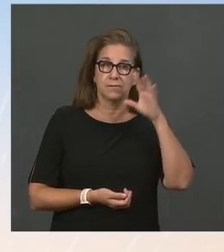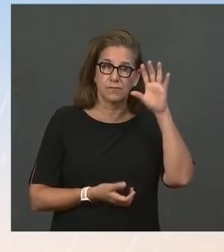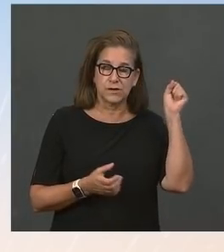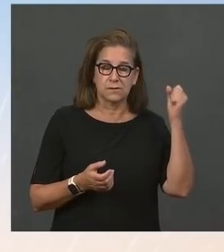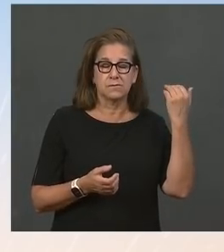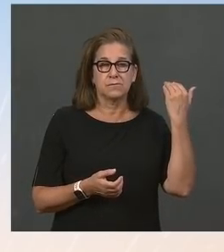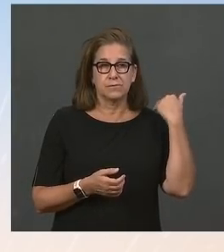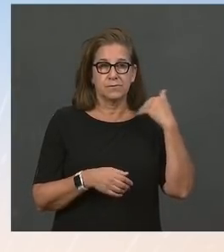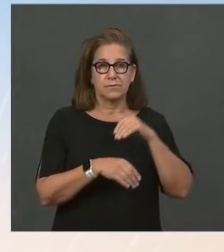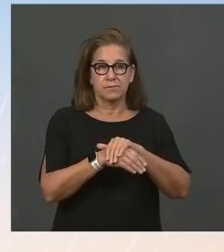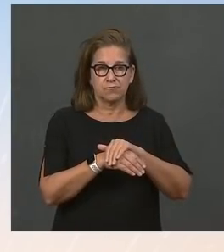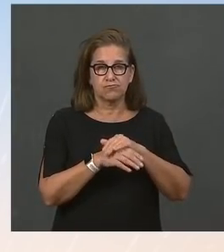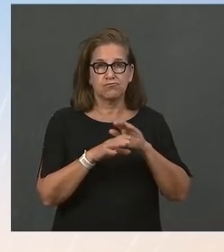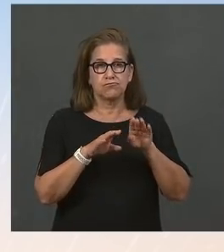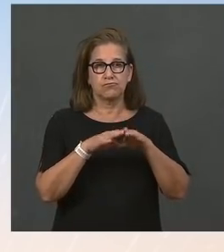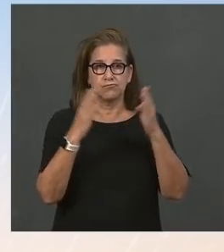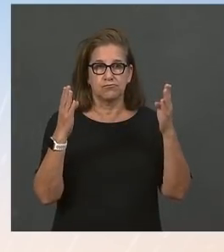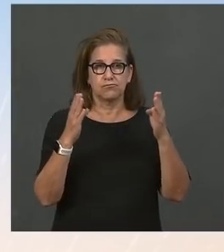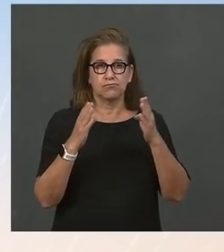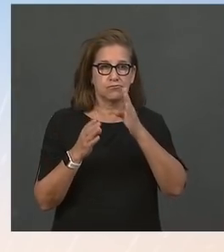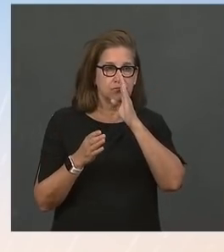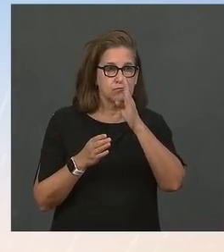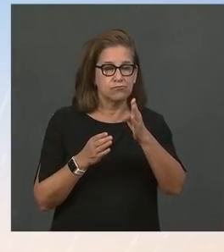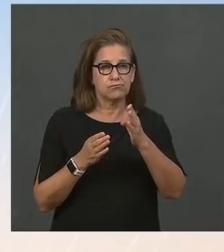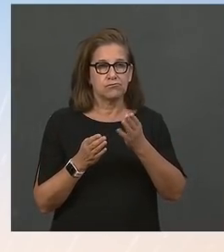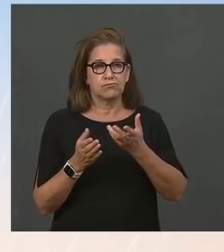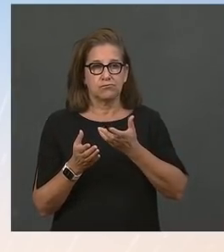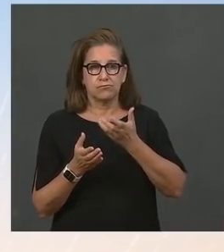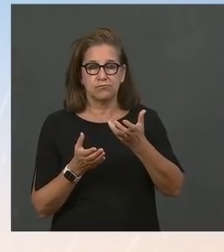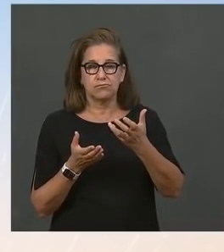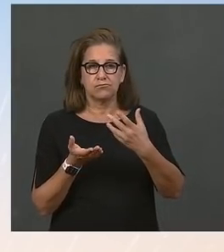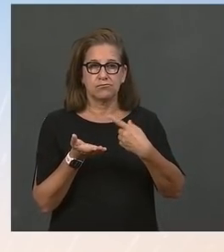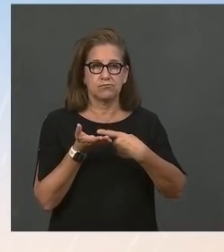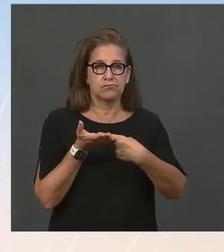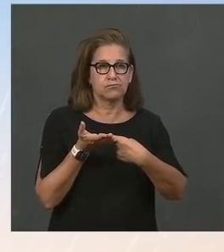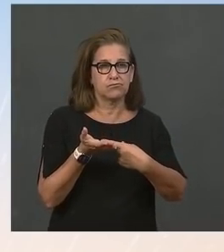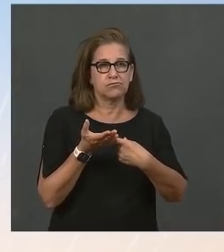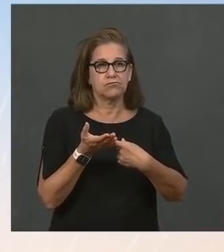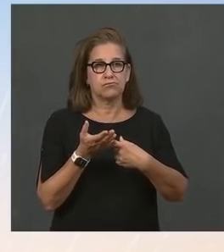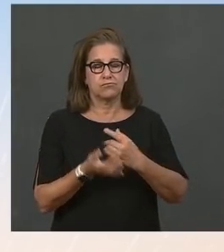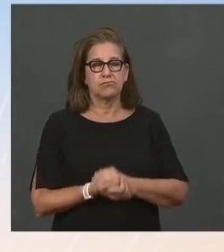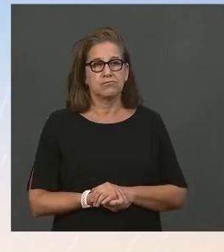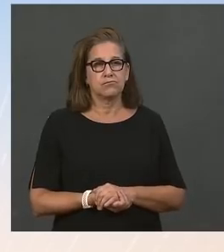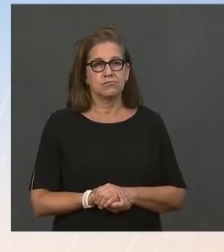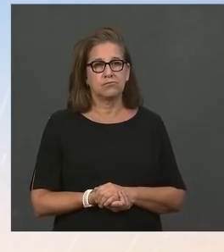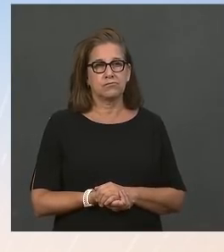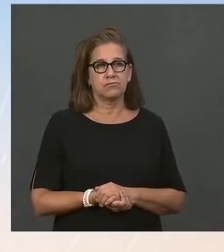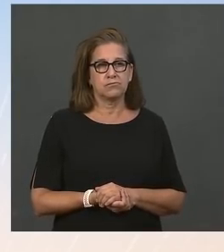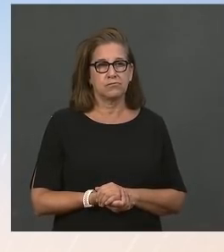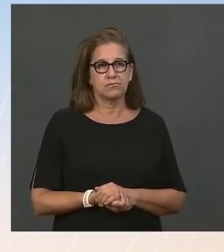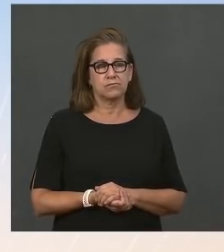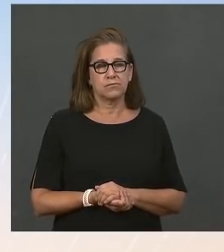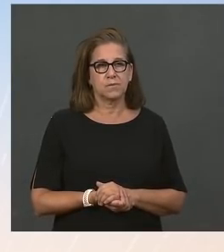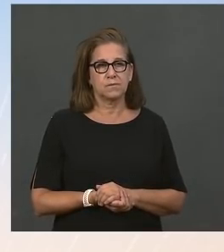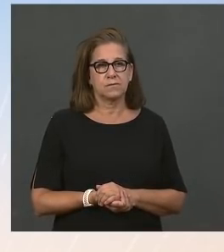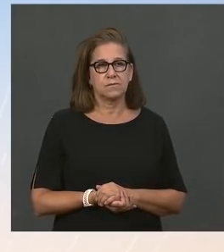He was also much more candid in pointing out the roadblocks that Senators Manchin and Sinema have put up to some of the things he would like to do,